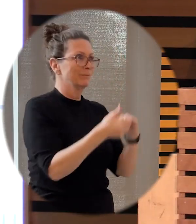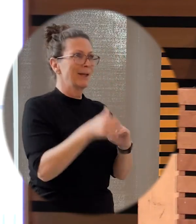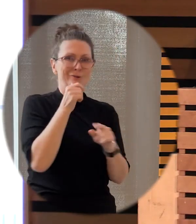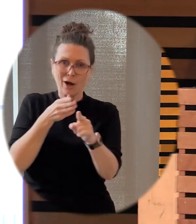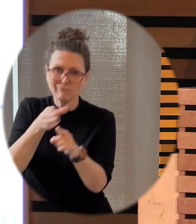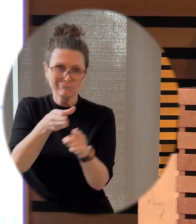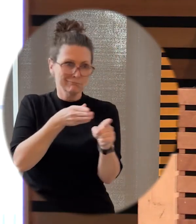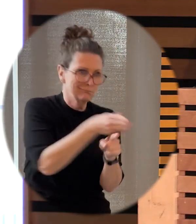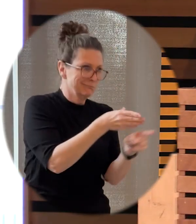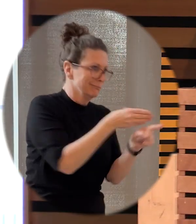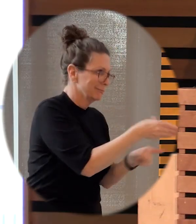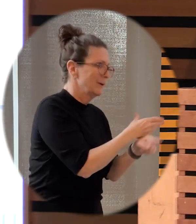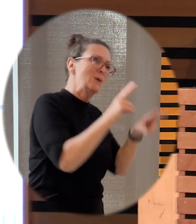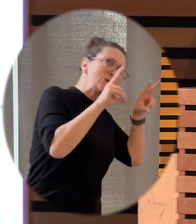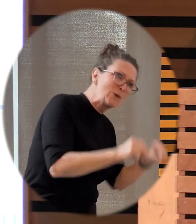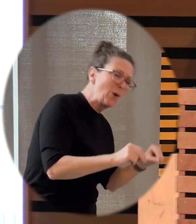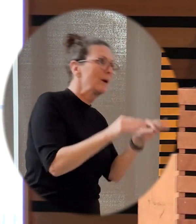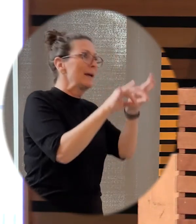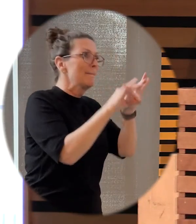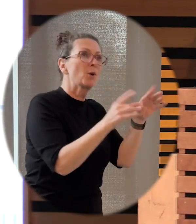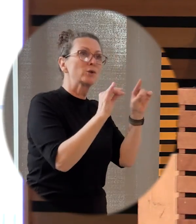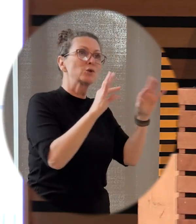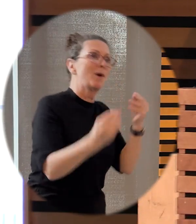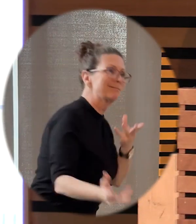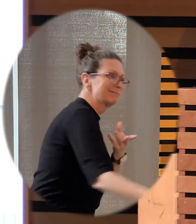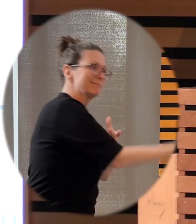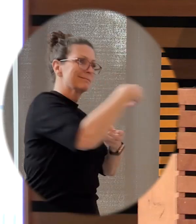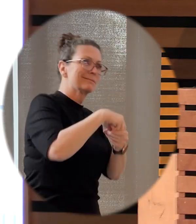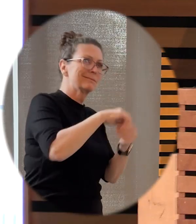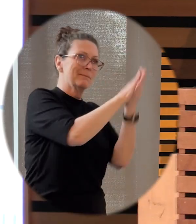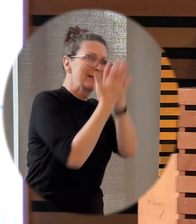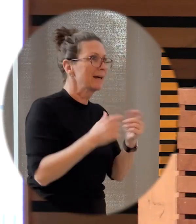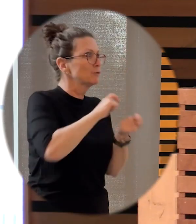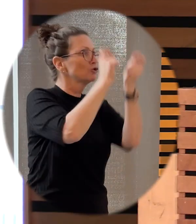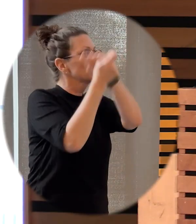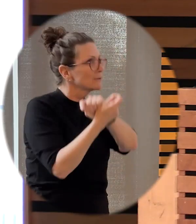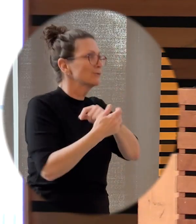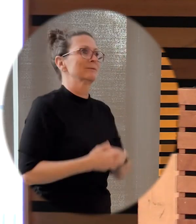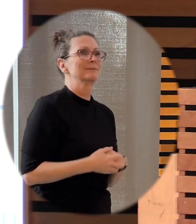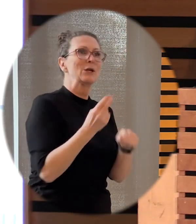siloed, but woven into a tapestry of meaningful change. We need to harness creativity to highlight